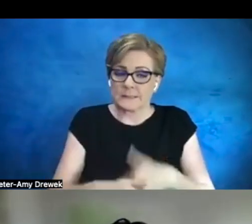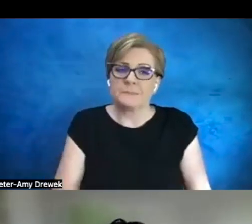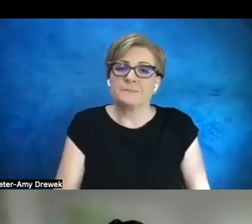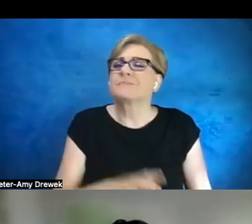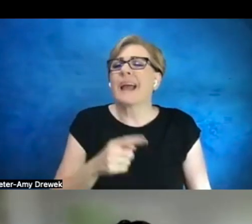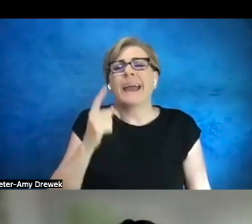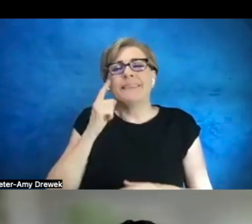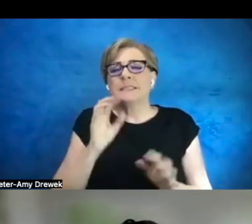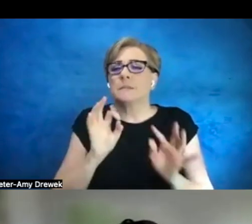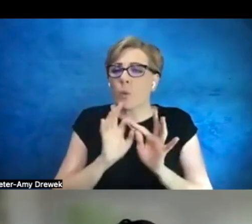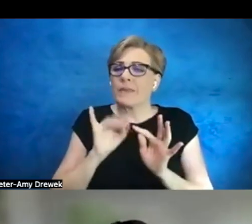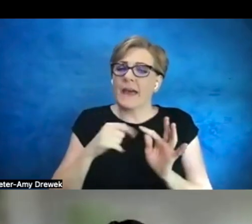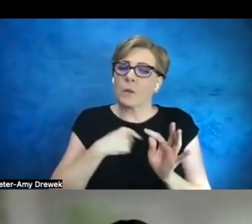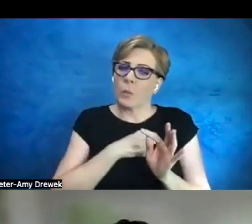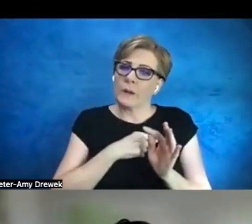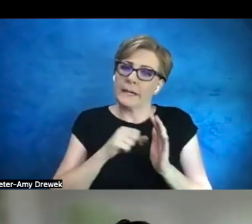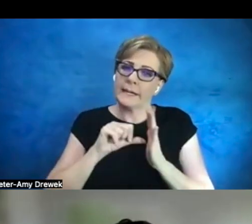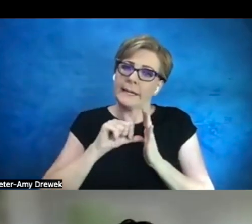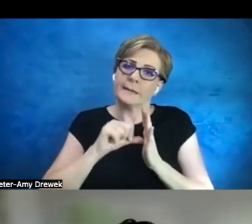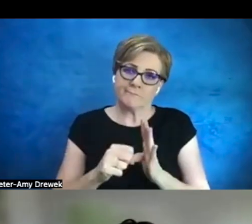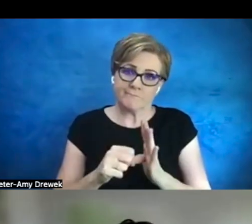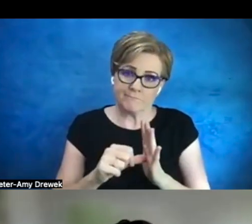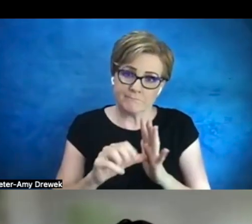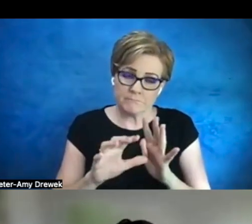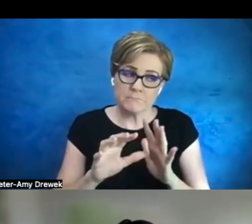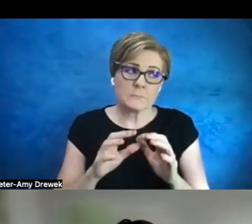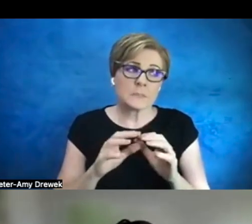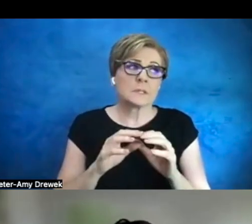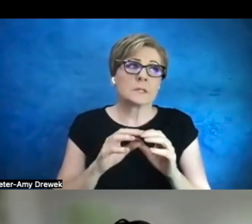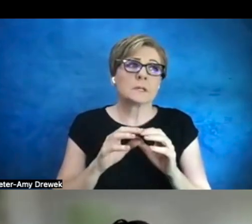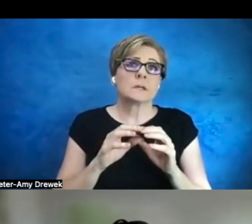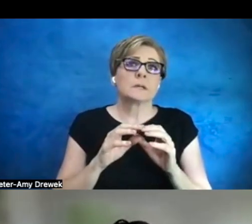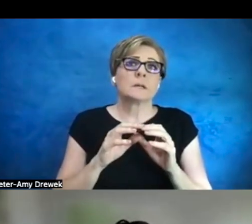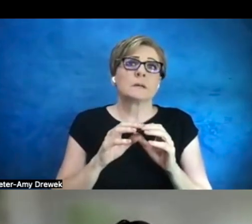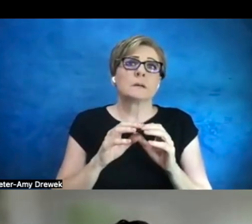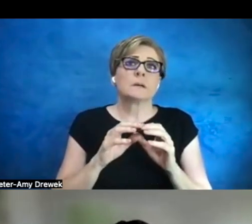ensure that you are thinking through how to make your event as available